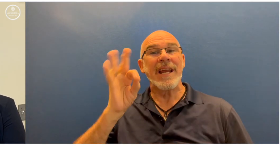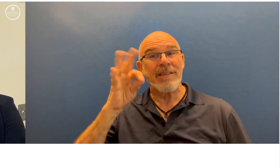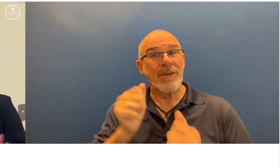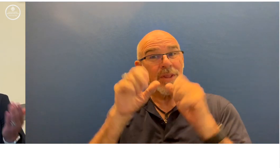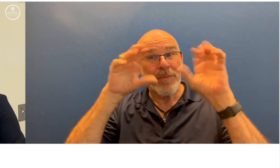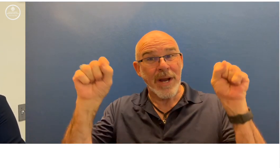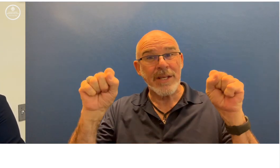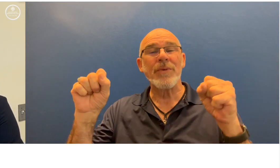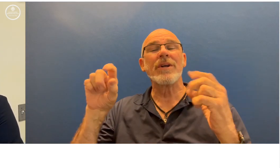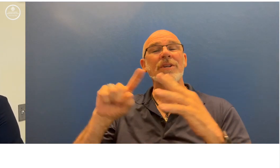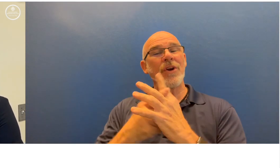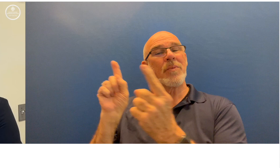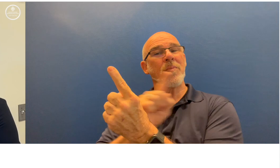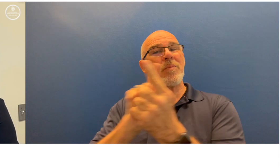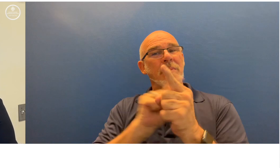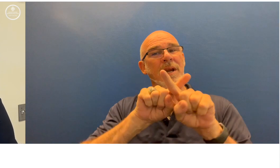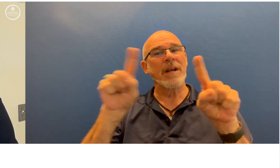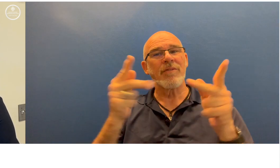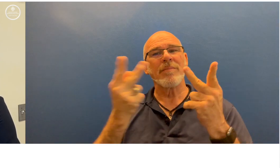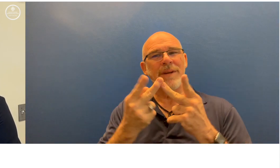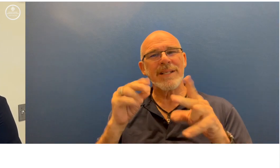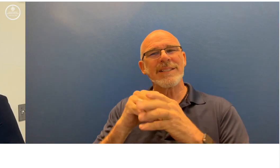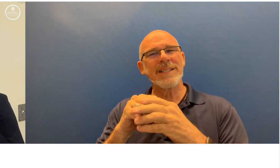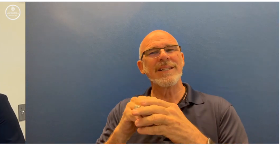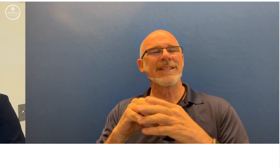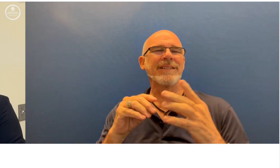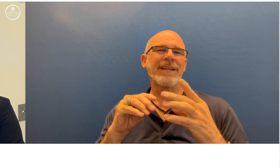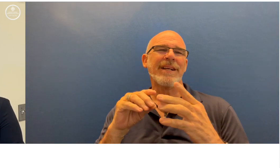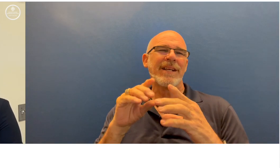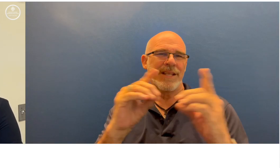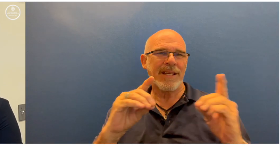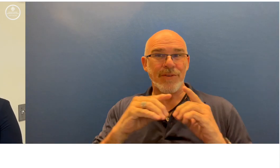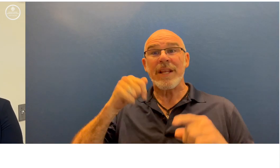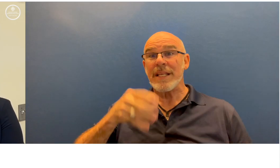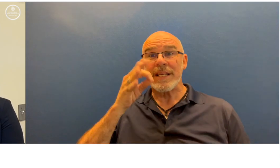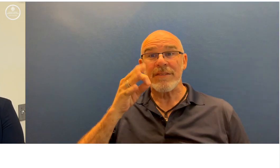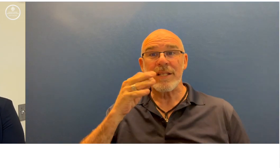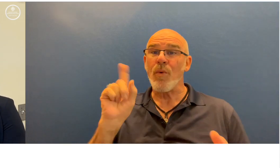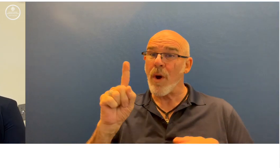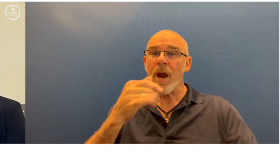we're getting to know different parts of the district. This series was, or this Cafecito was on the Petaluma campus.